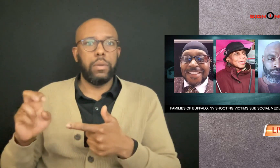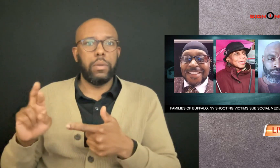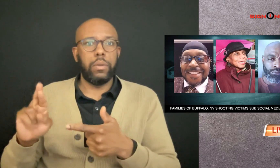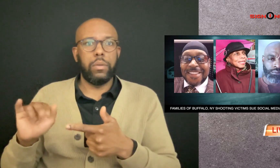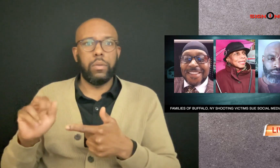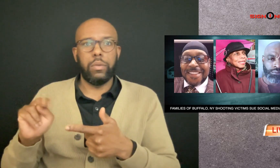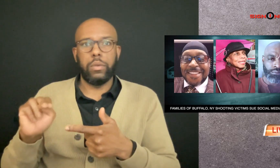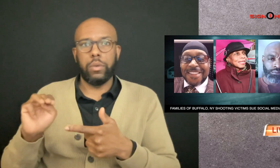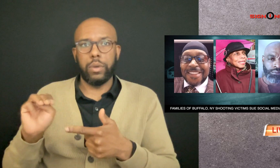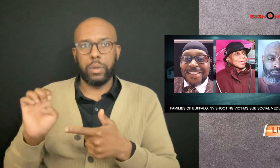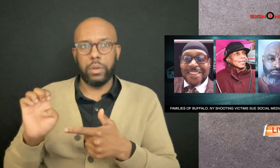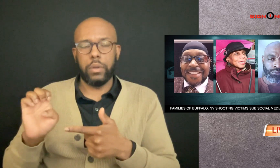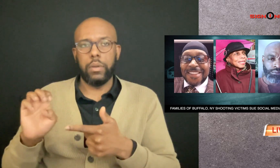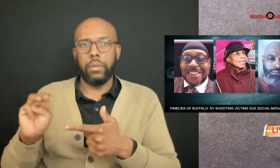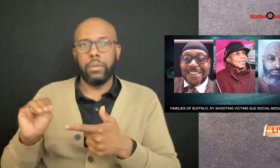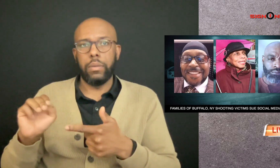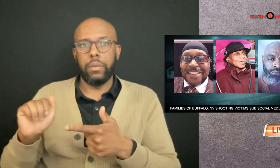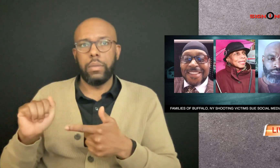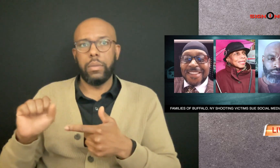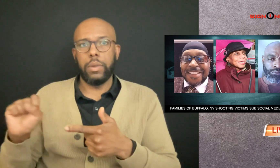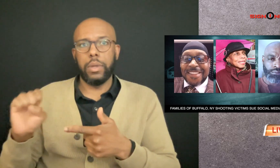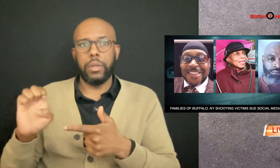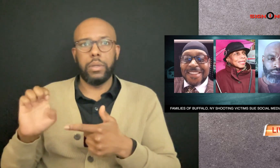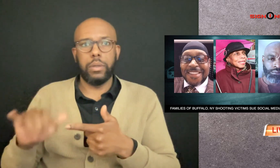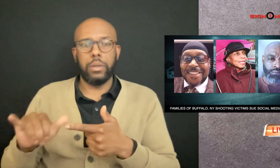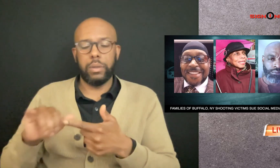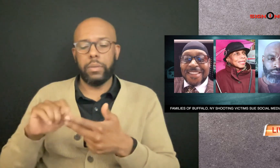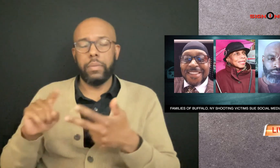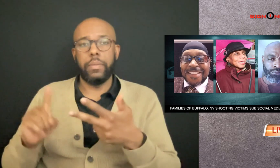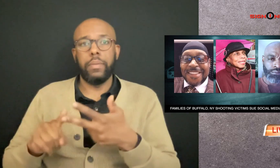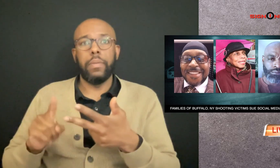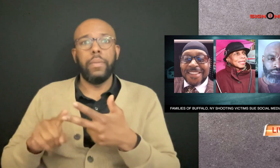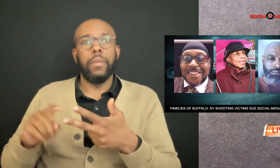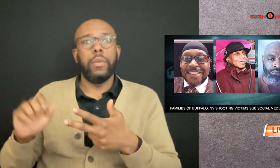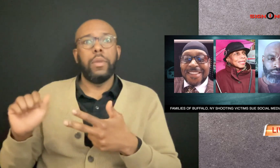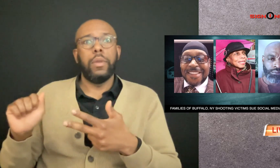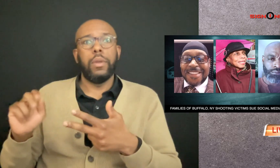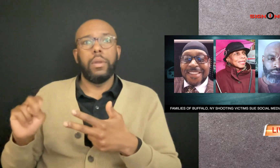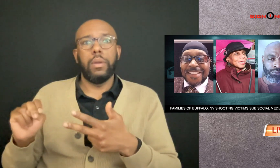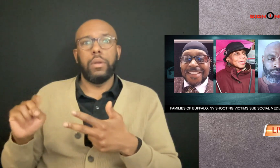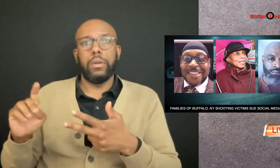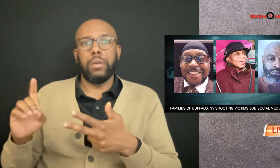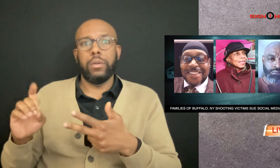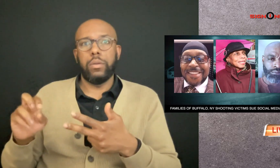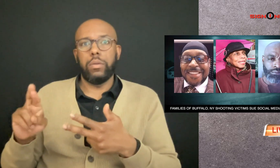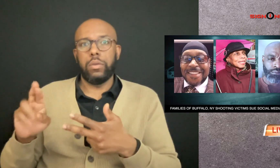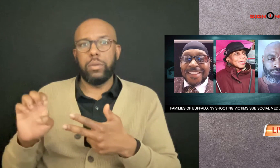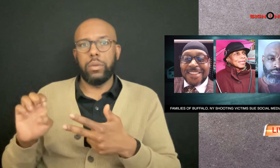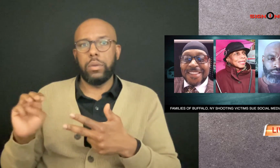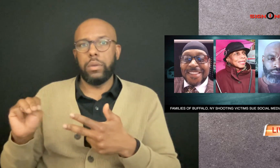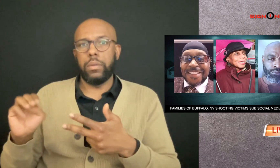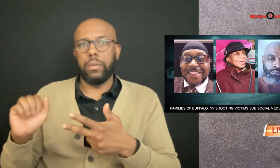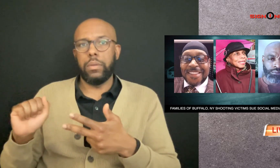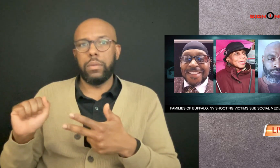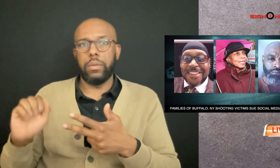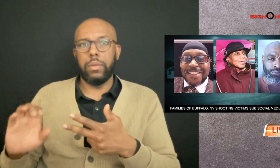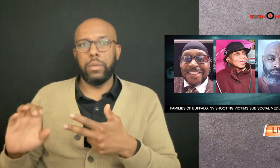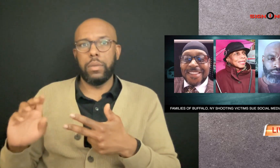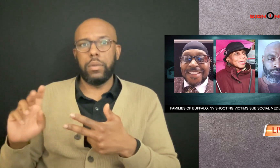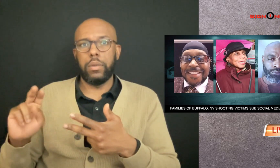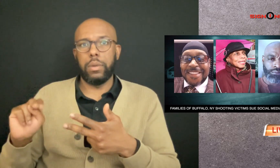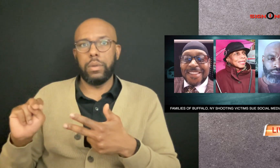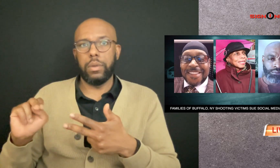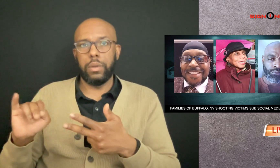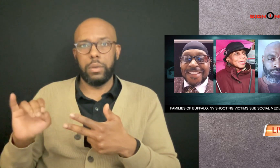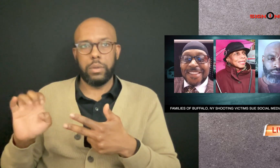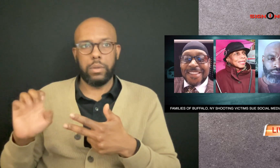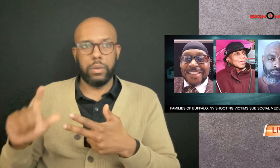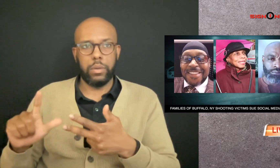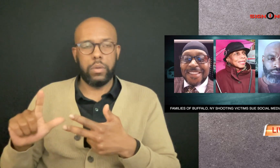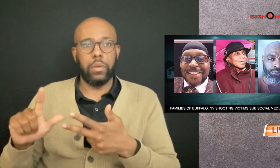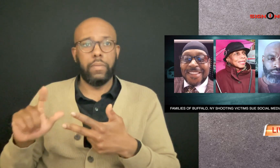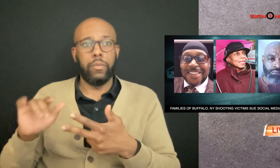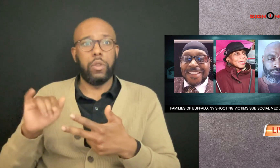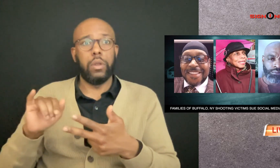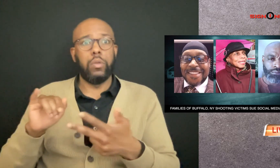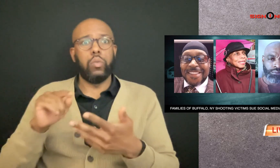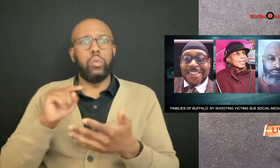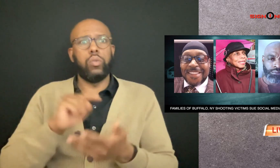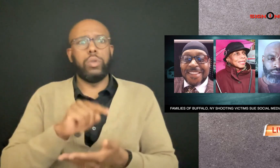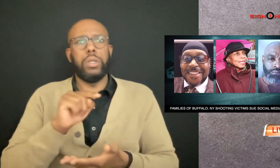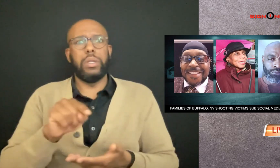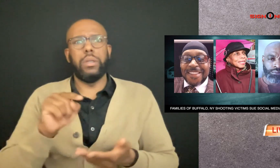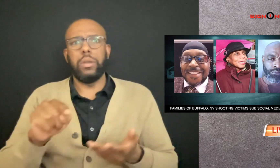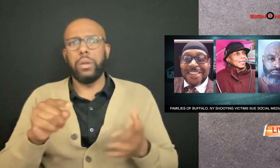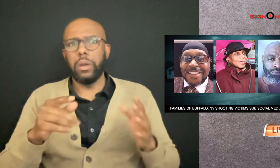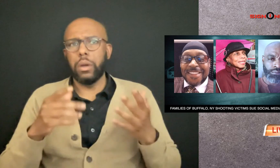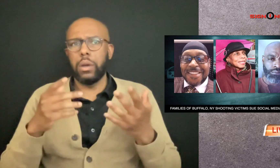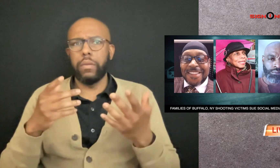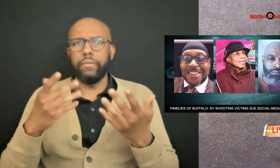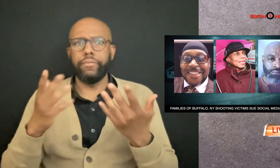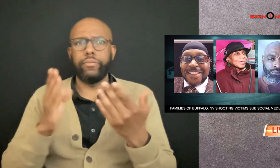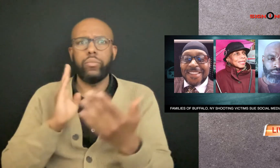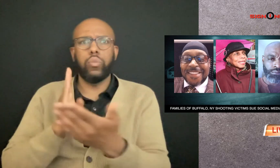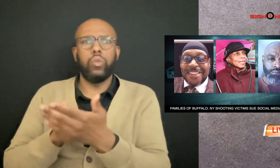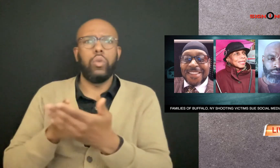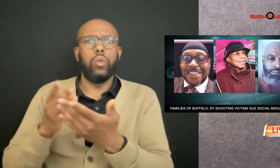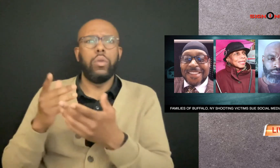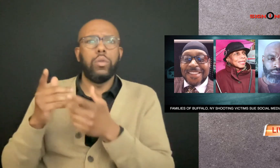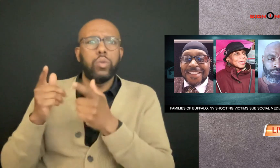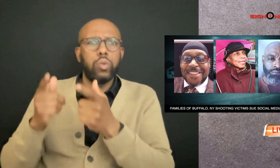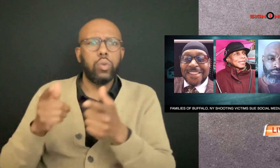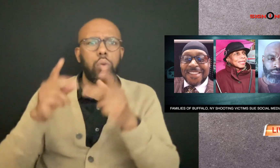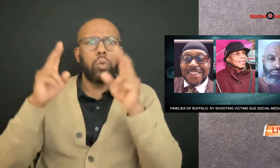Massey and Andre McKniel